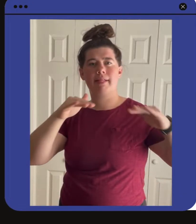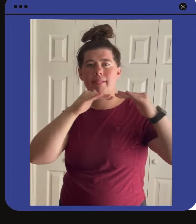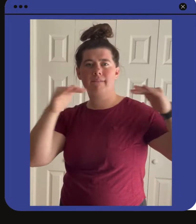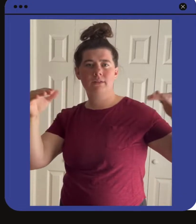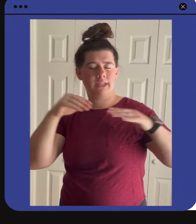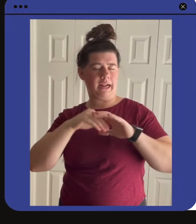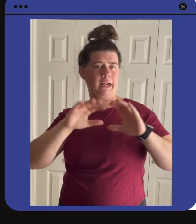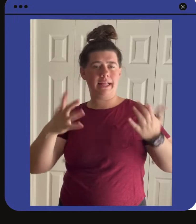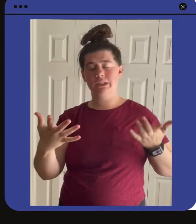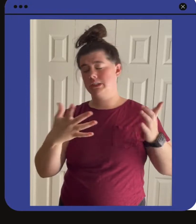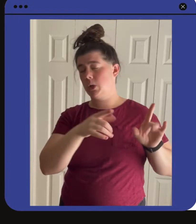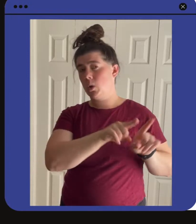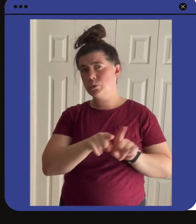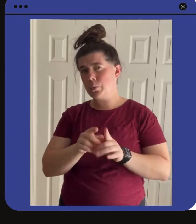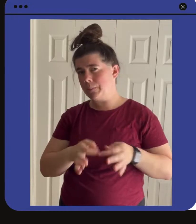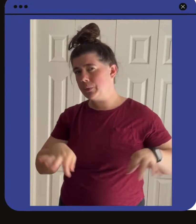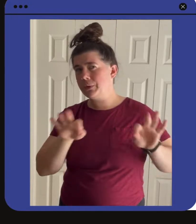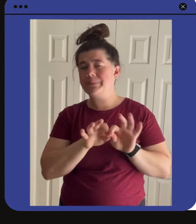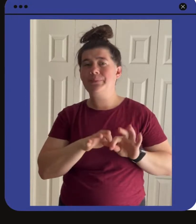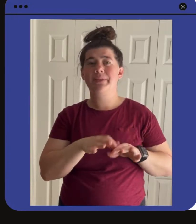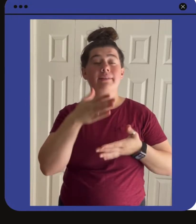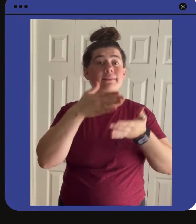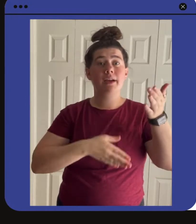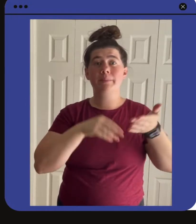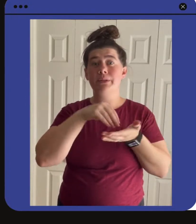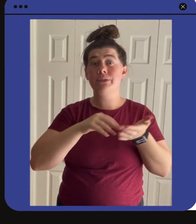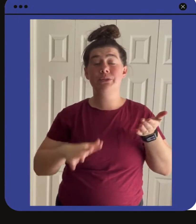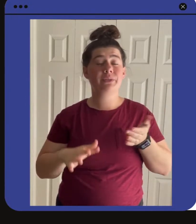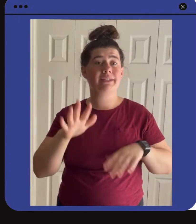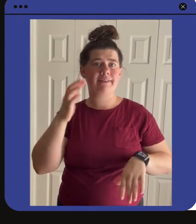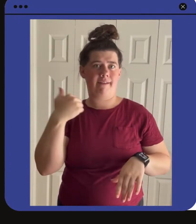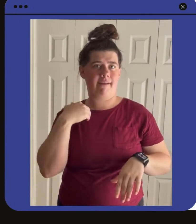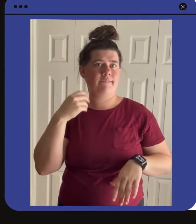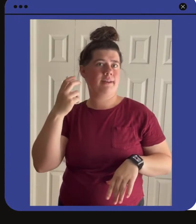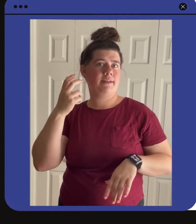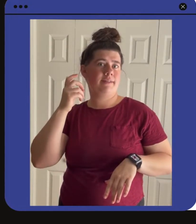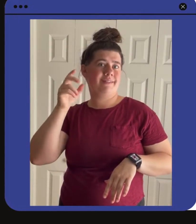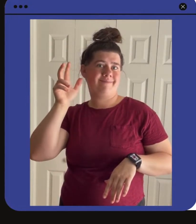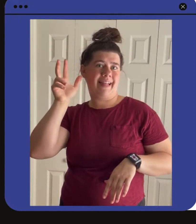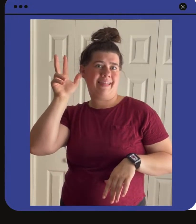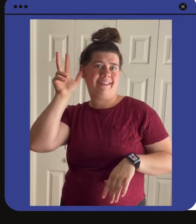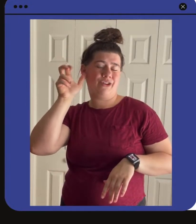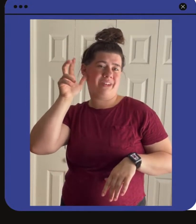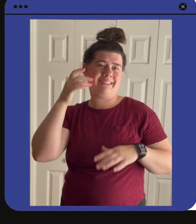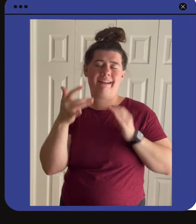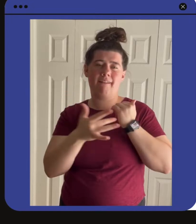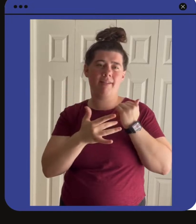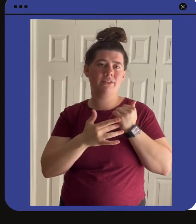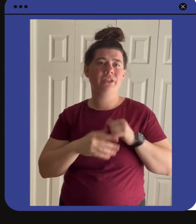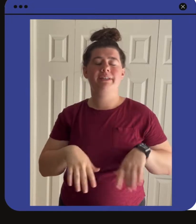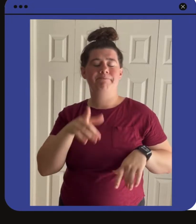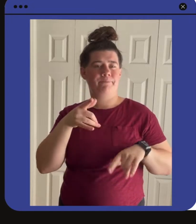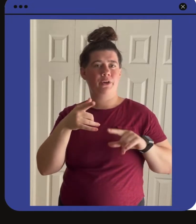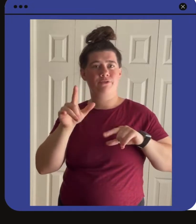You are noise levels in the classroom are also important. Some of your students will have hearing technology